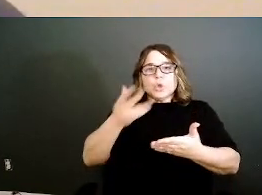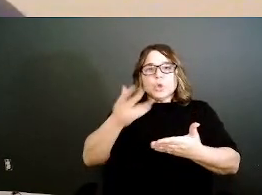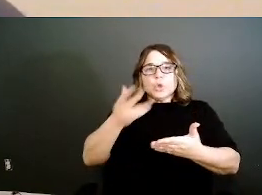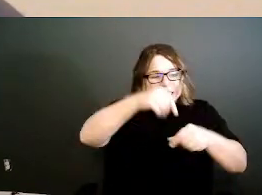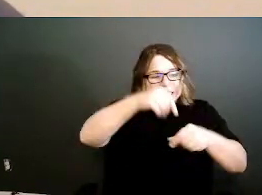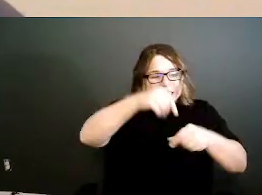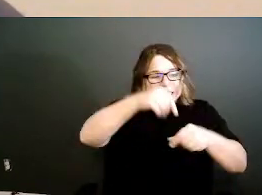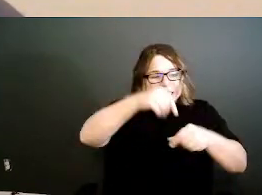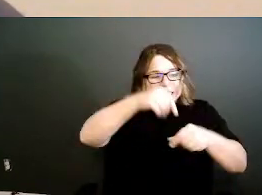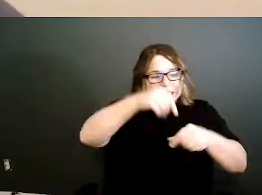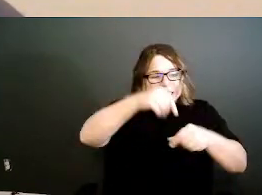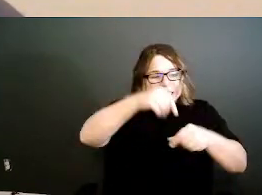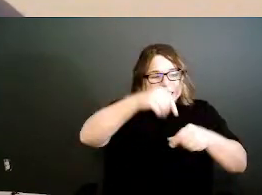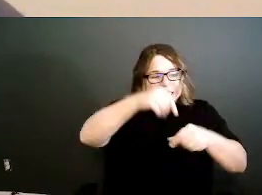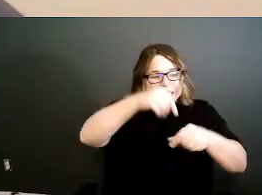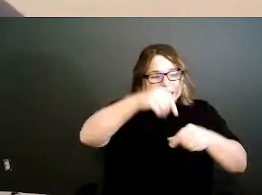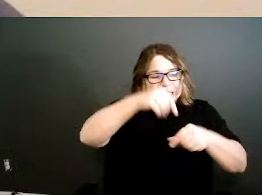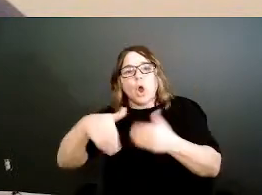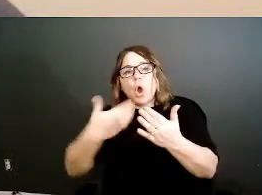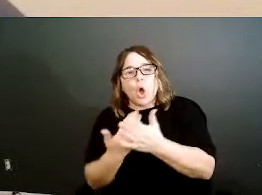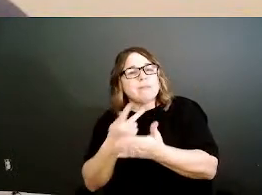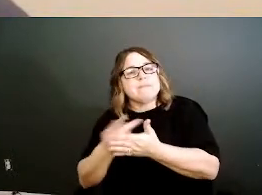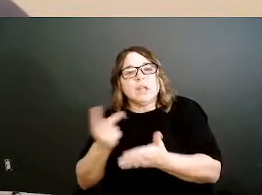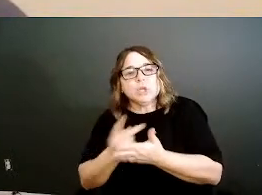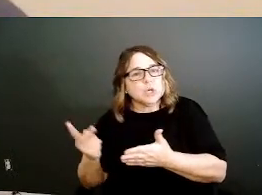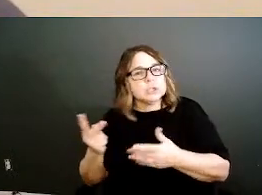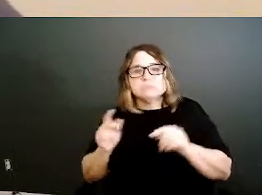IT SOLIDIFIES THAT NO REAL RESPONSE TO GUN VIOLENCE IS INEVITABLE, THAT MISCONDUCT IS INEVITABLE.